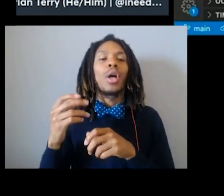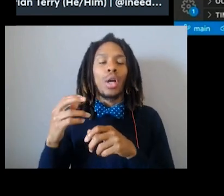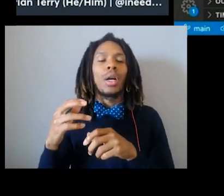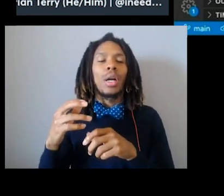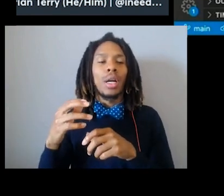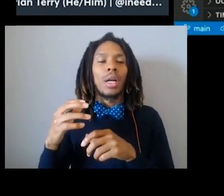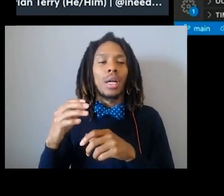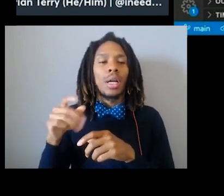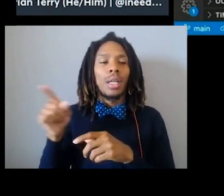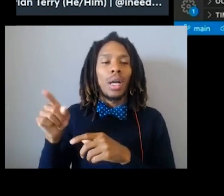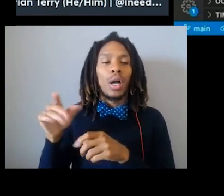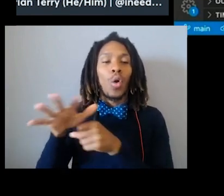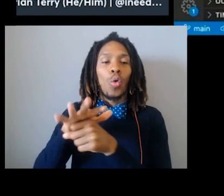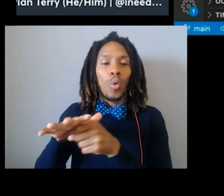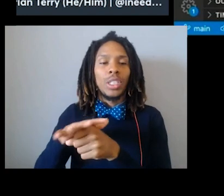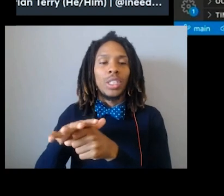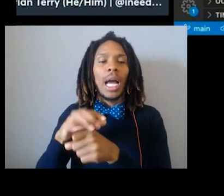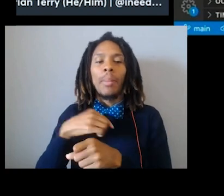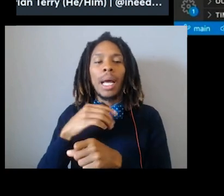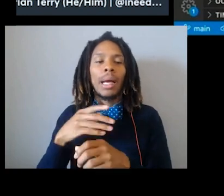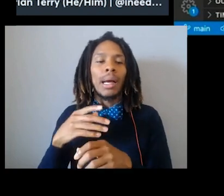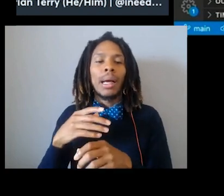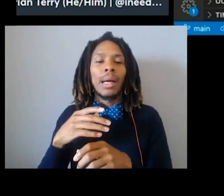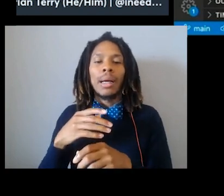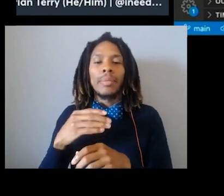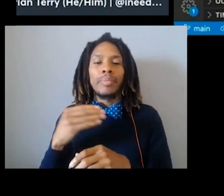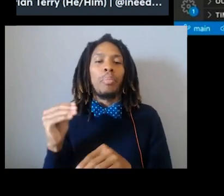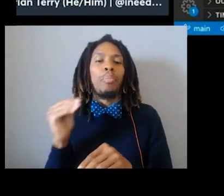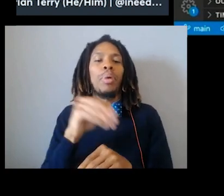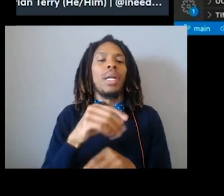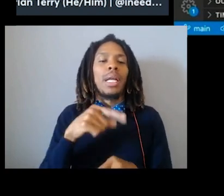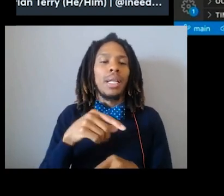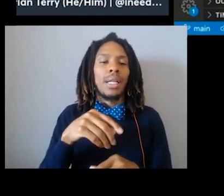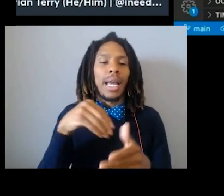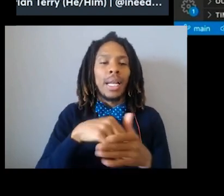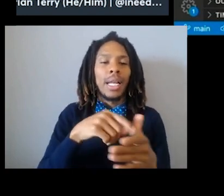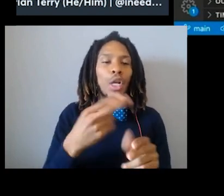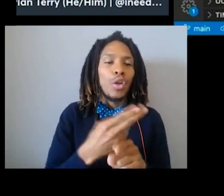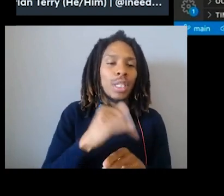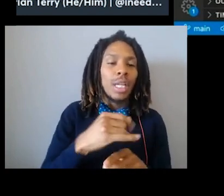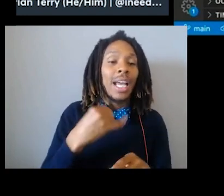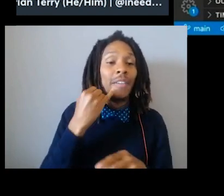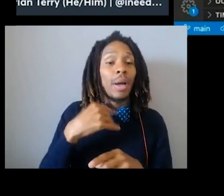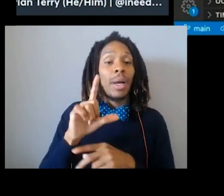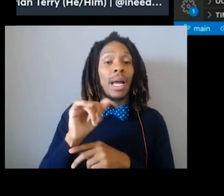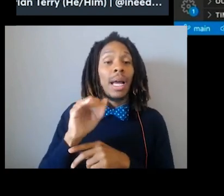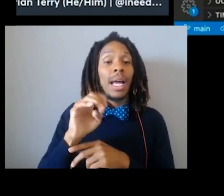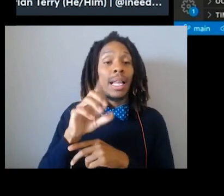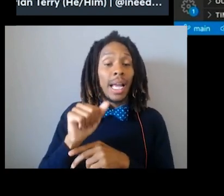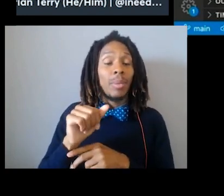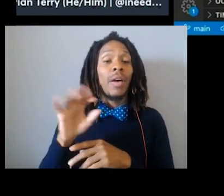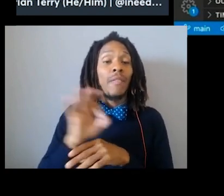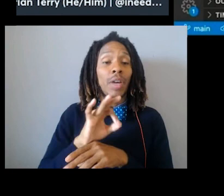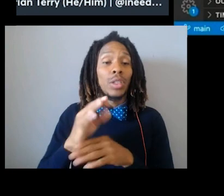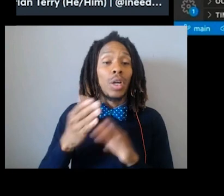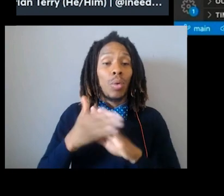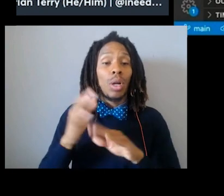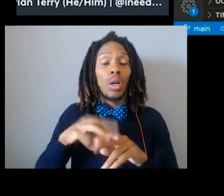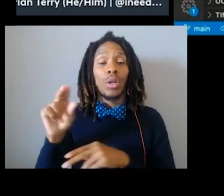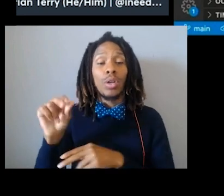and putting it in the payload and using that. So this is basically saying if I'm a Lambda function running in US-East-1, or a Lambda function running in US-West-2,